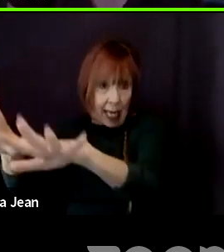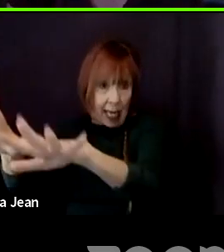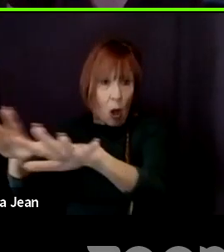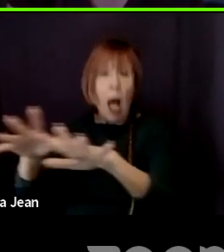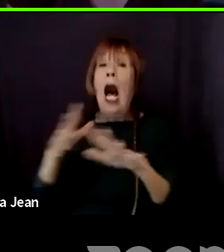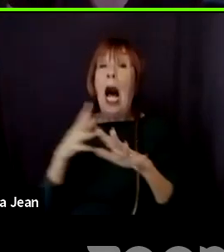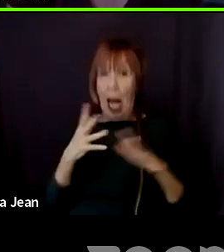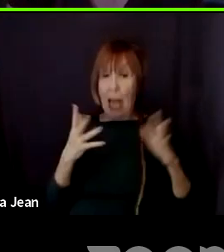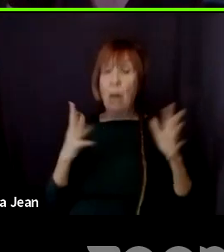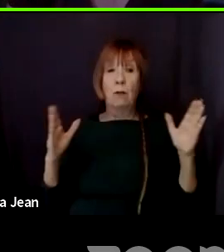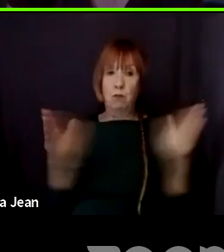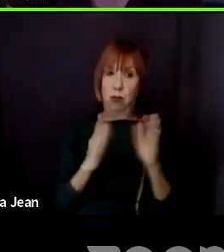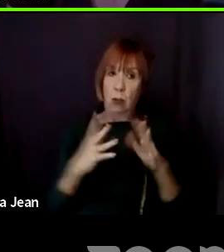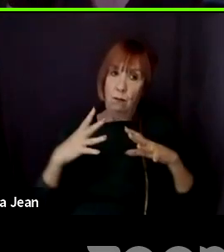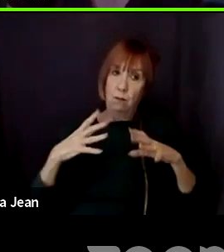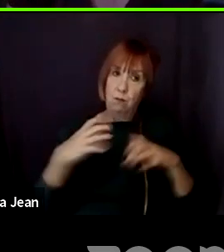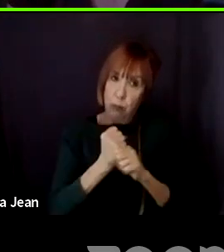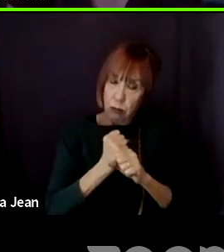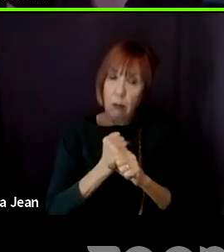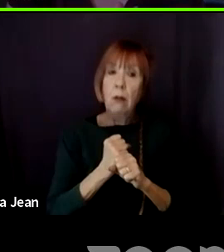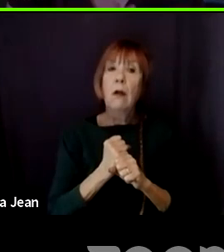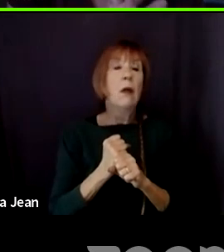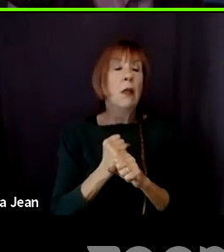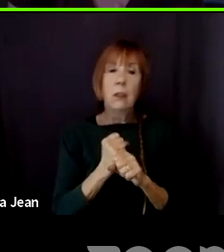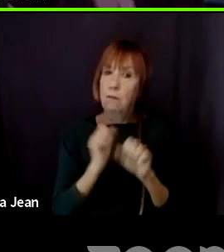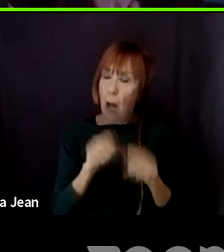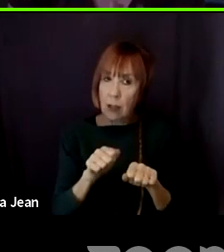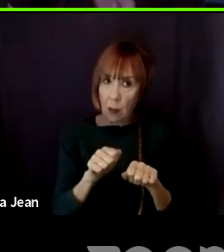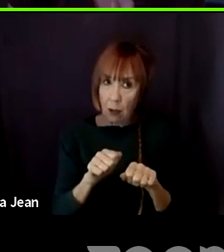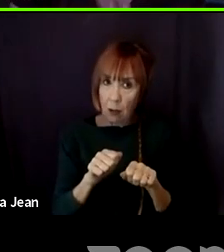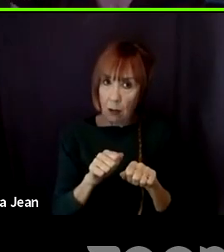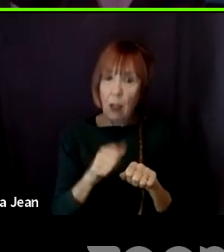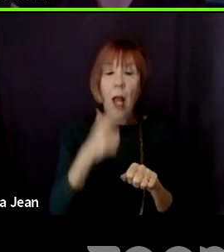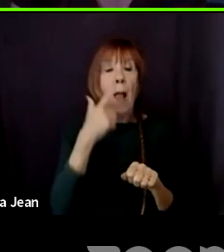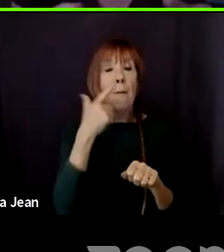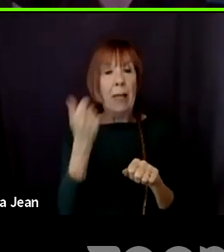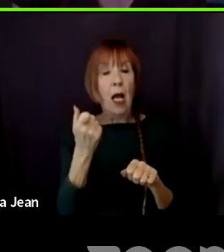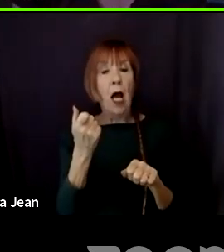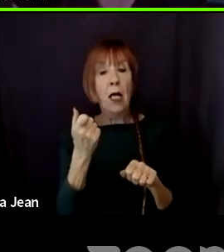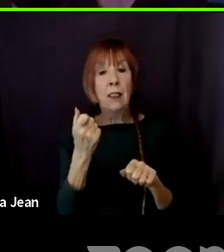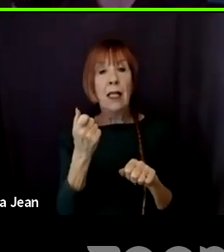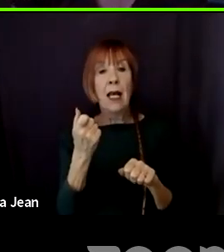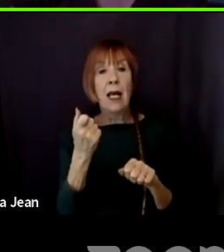Because there's just a good thing that happens when someone gets your script to read.